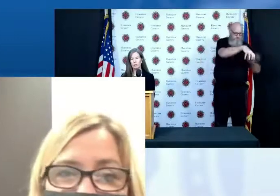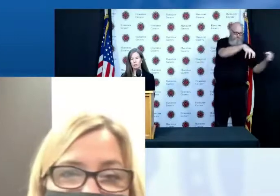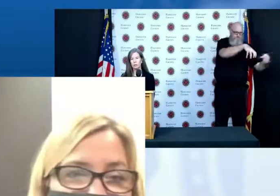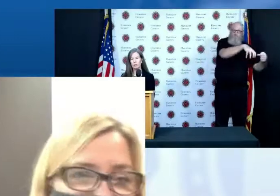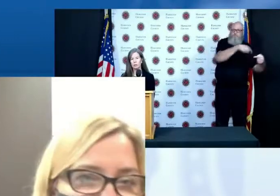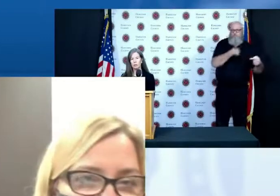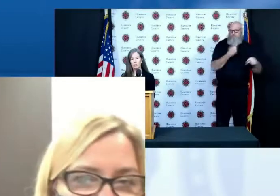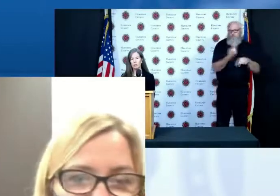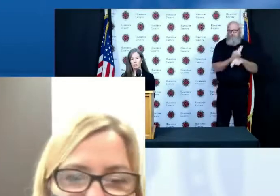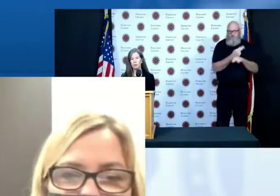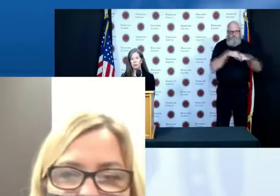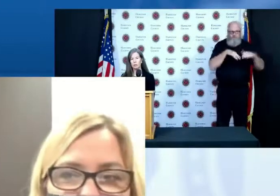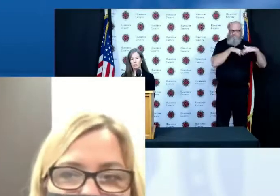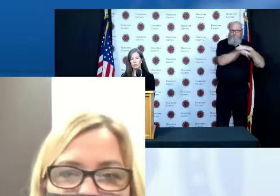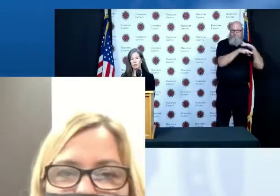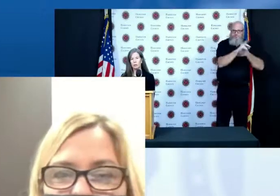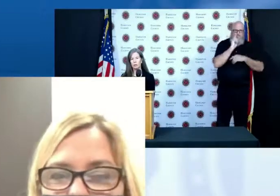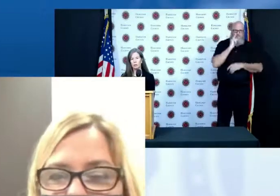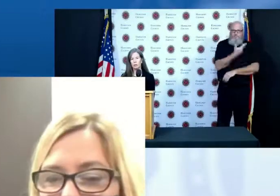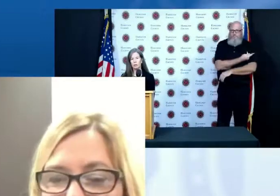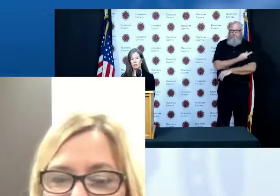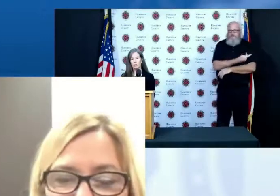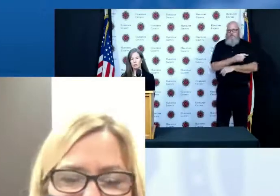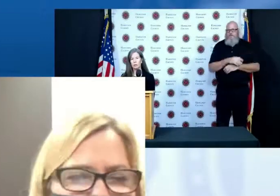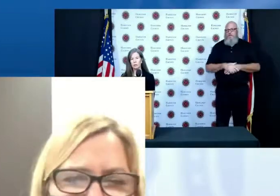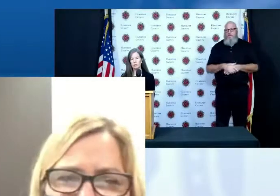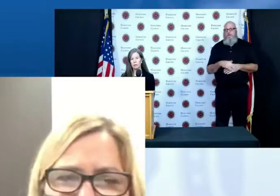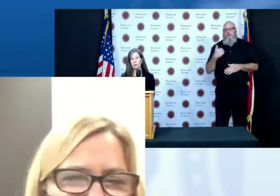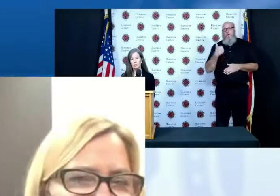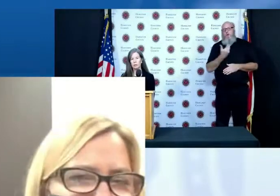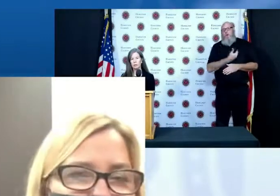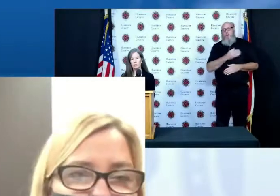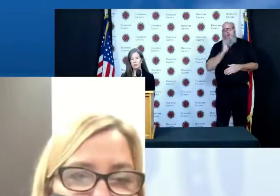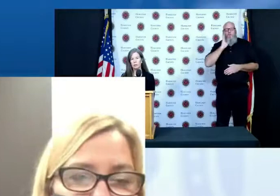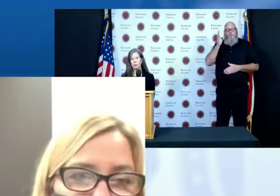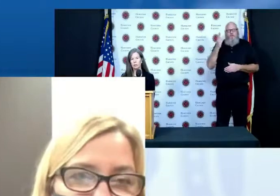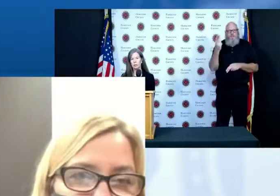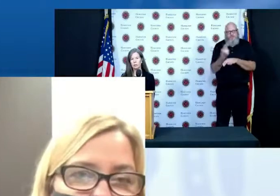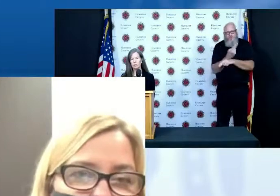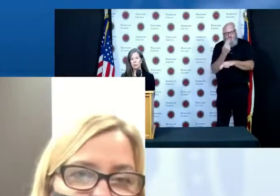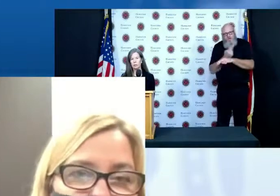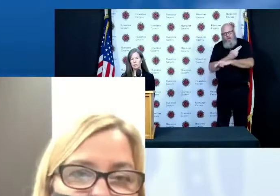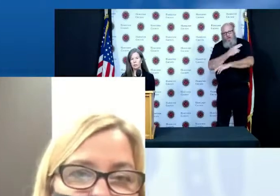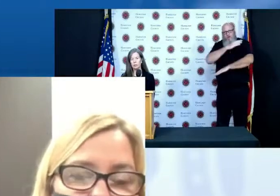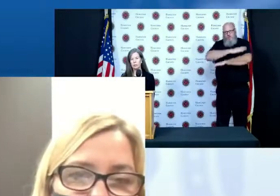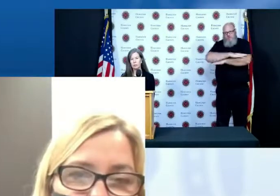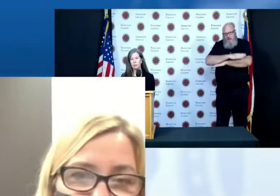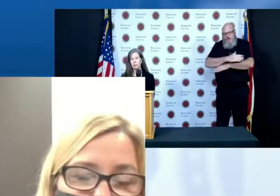things like iPads and the appropriate tables chairs those little things that again it's a